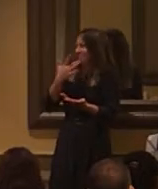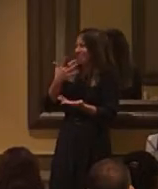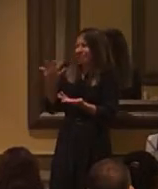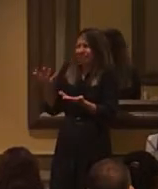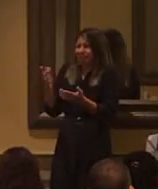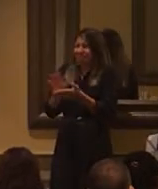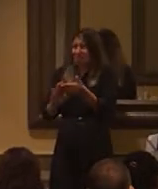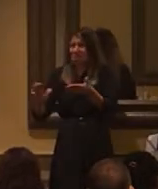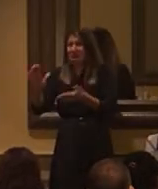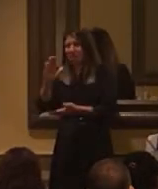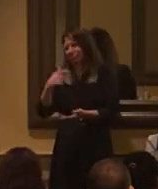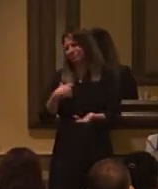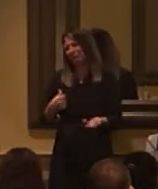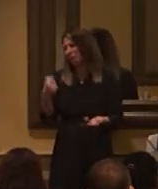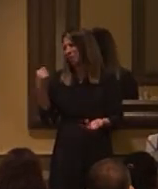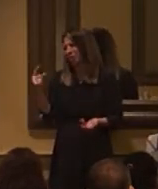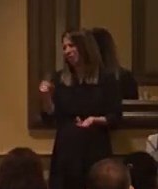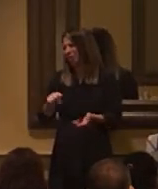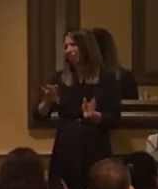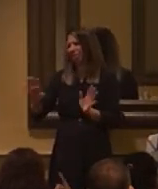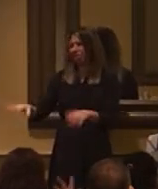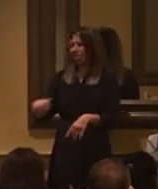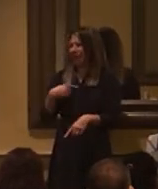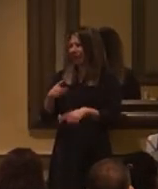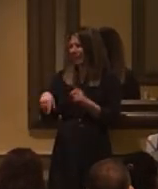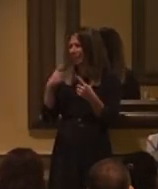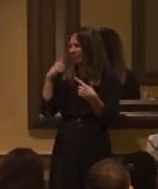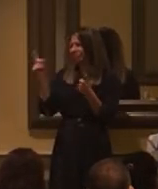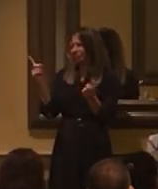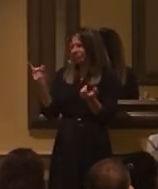Like, you know, I can't come in and, you know, ask them ideas today.